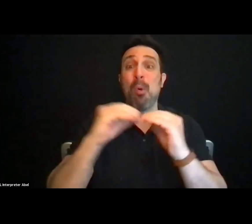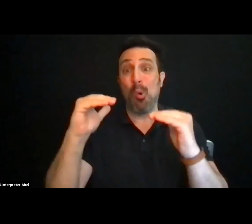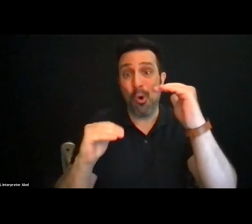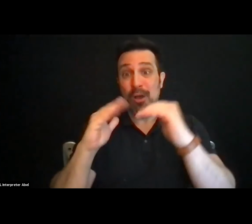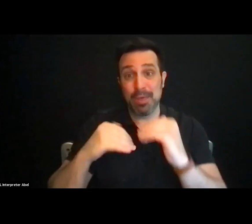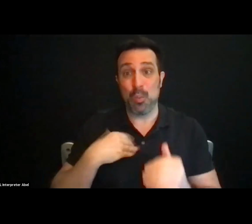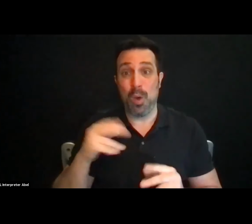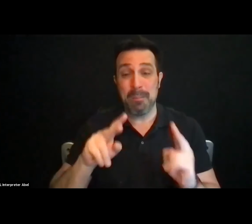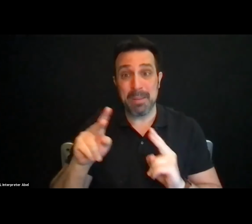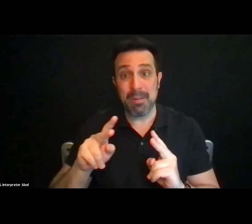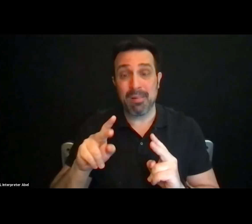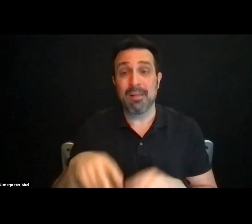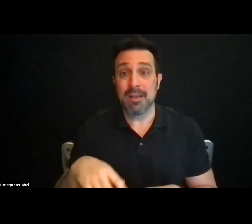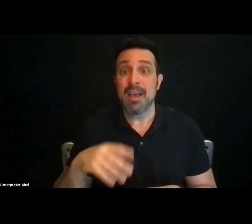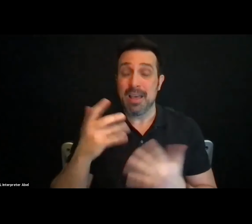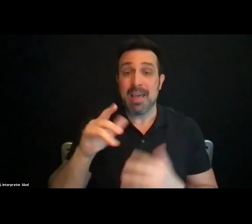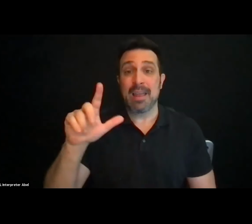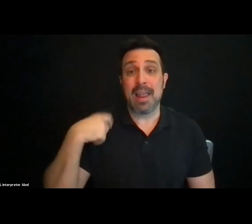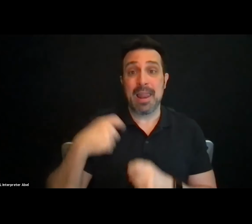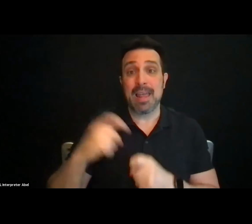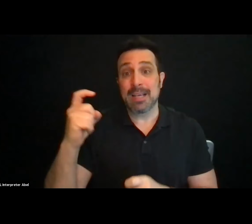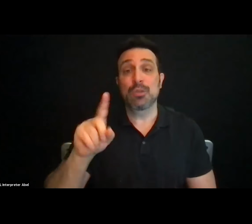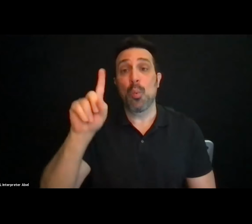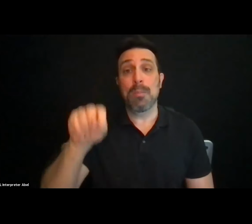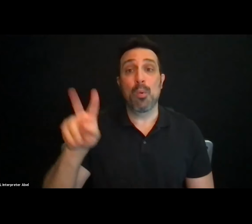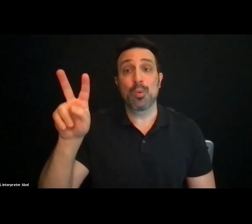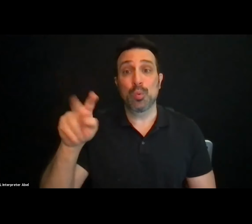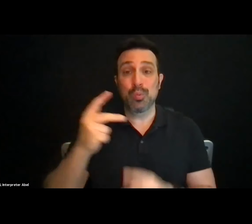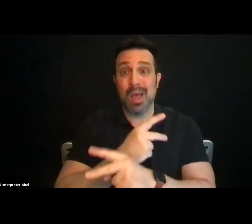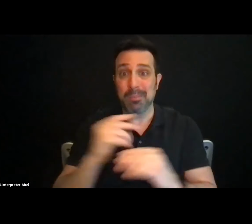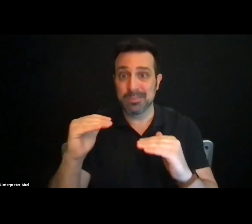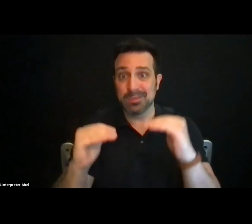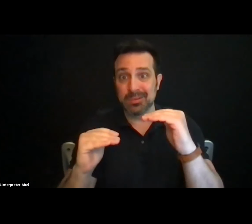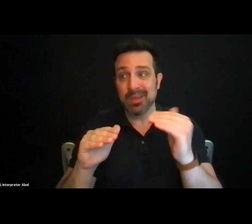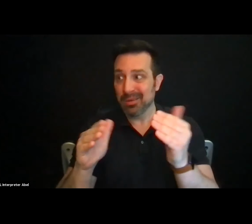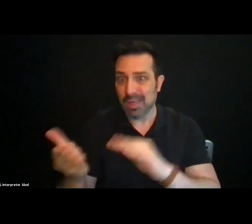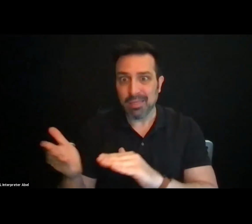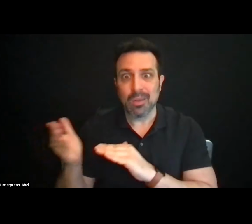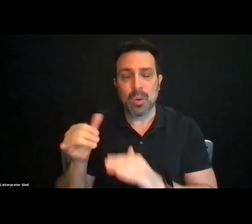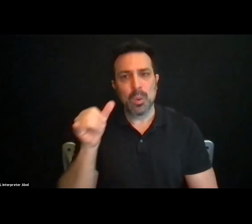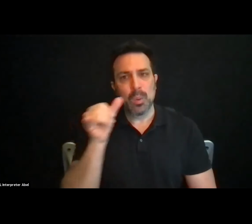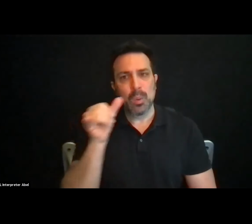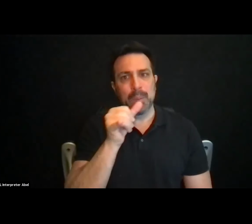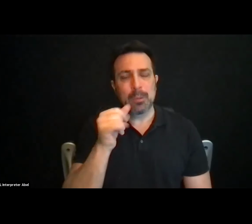500,000 people died in the U.S. and nationwide black and indigenous people died at 1.4 times the rate of